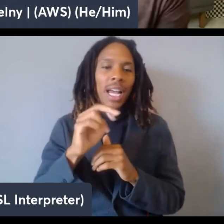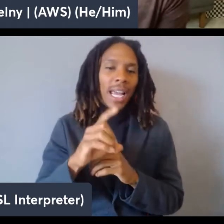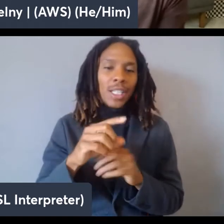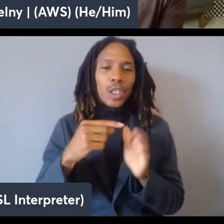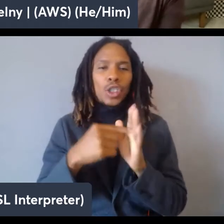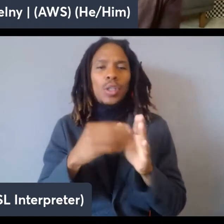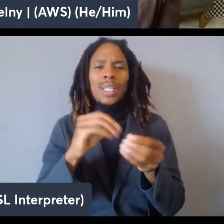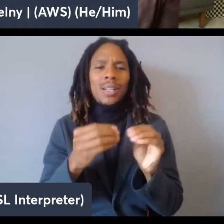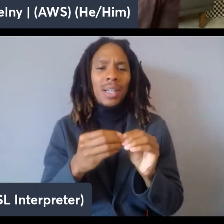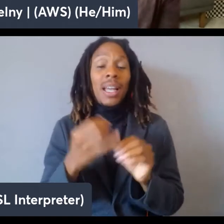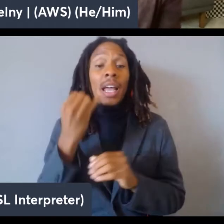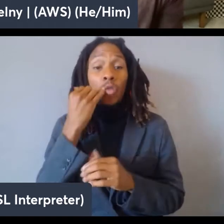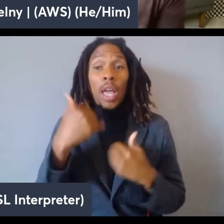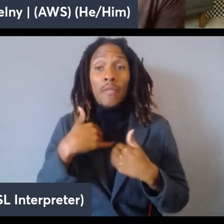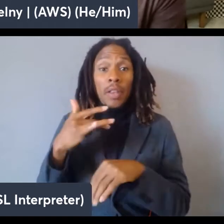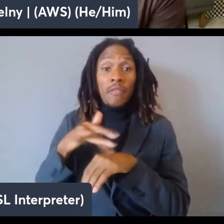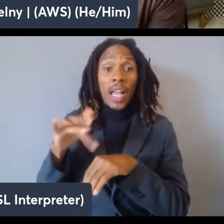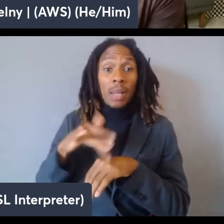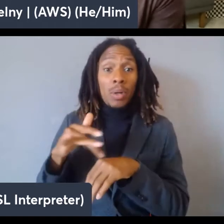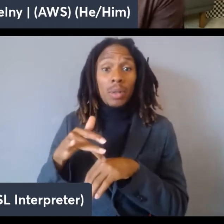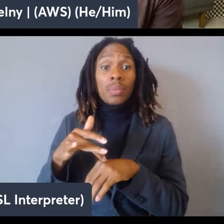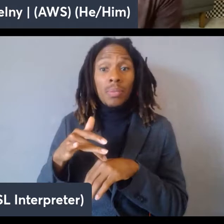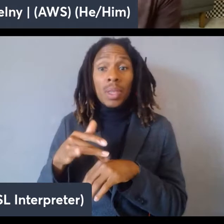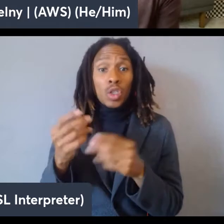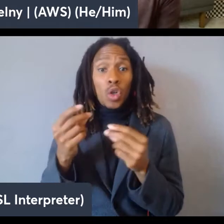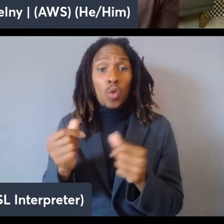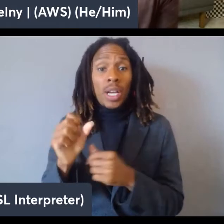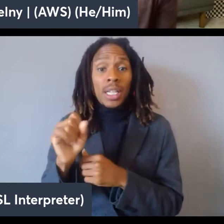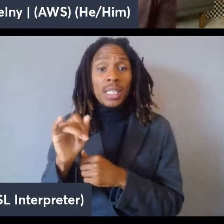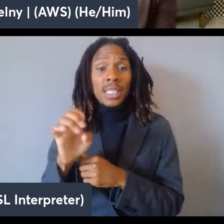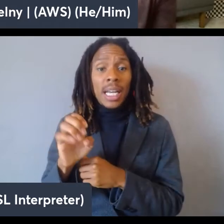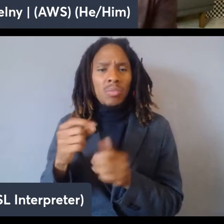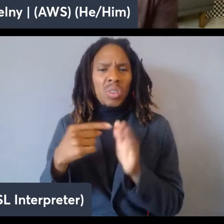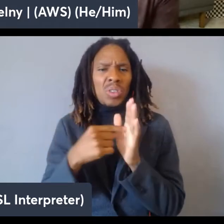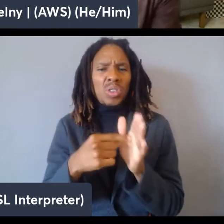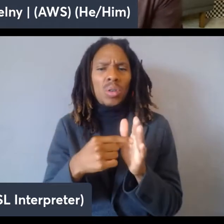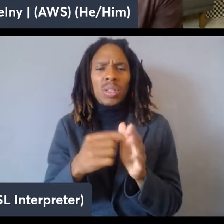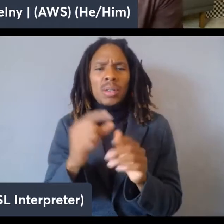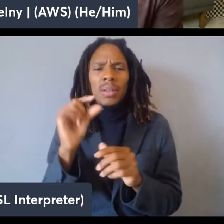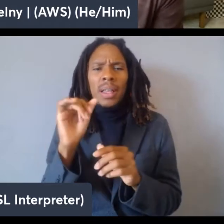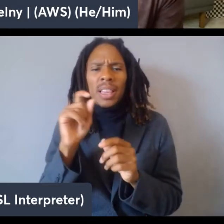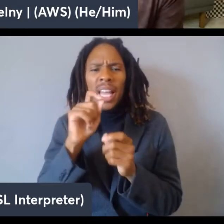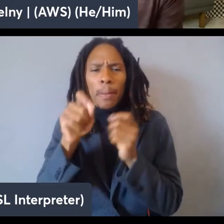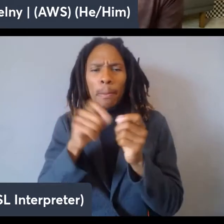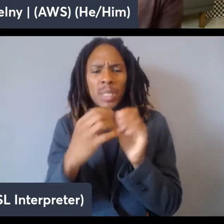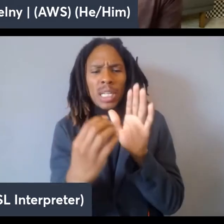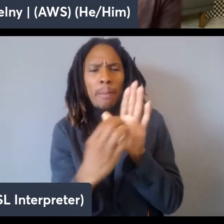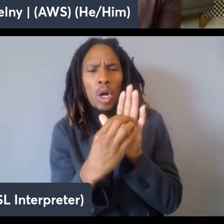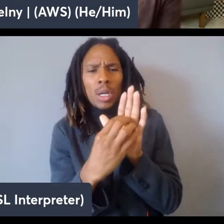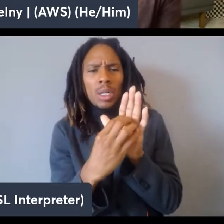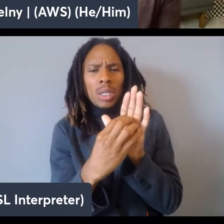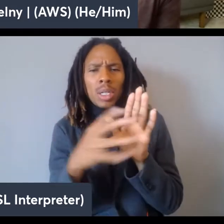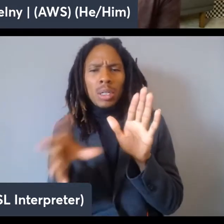If you have them available through QuickSight, you can show them just that particular part in anywhere on your page.